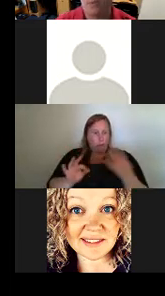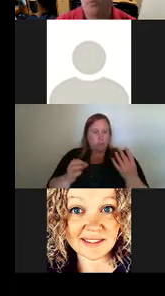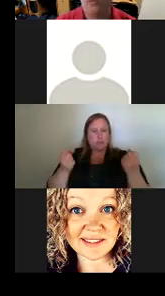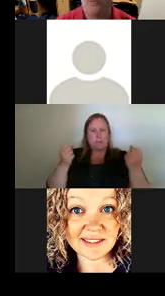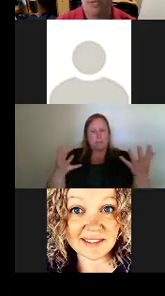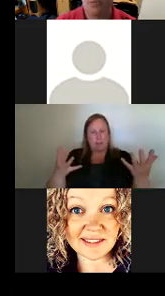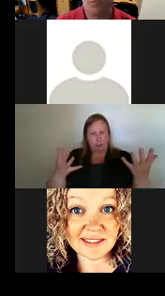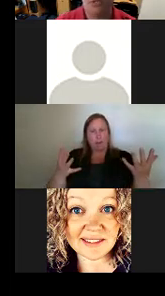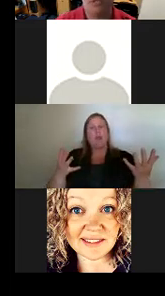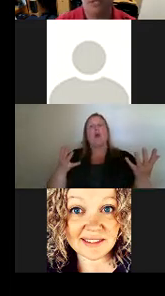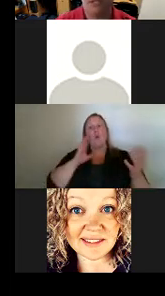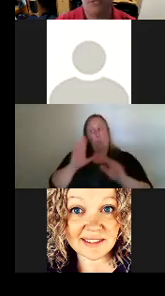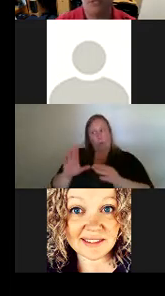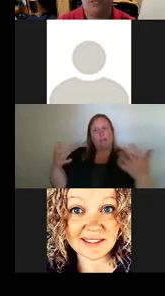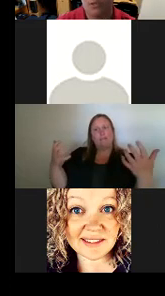REFRESHABLE BRAILLE DISPLAYS.